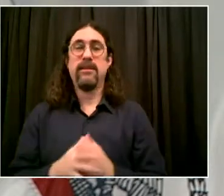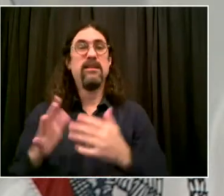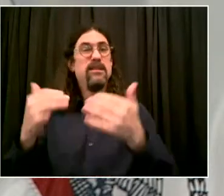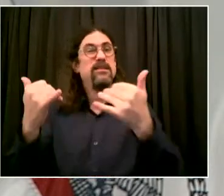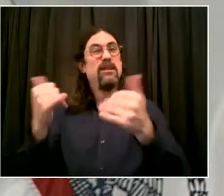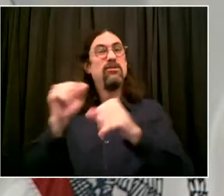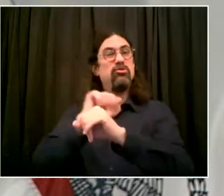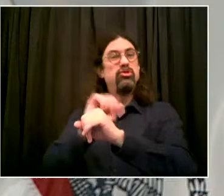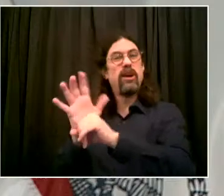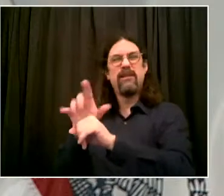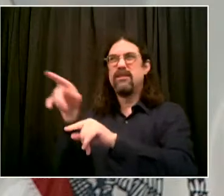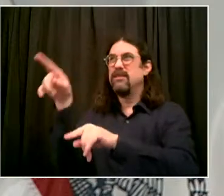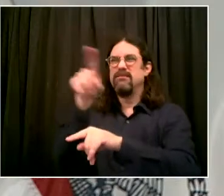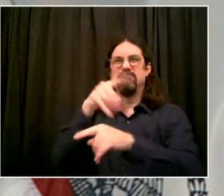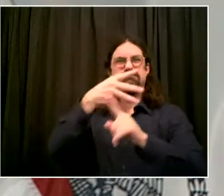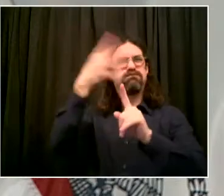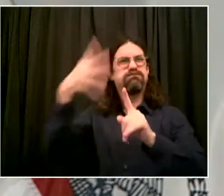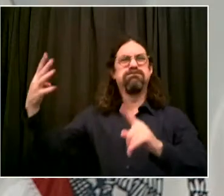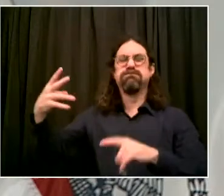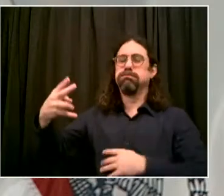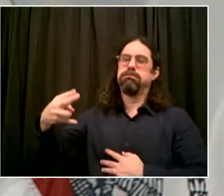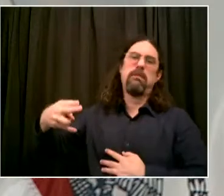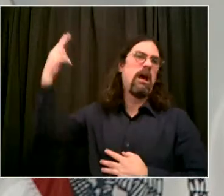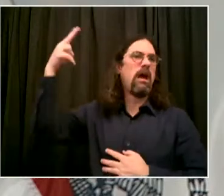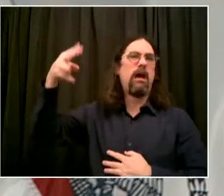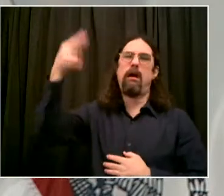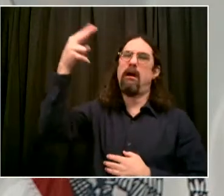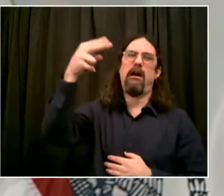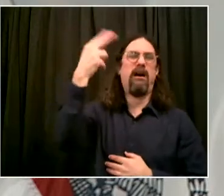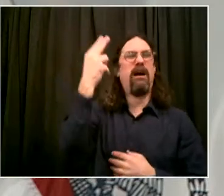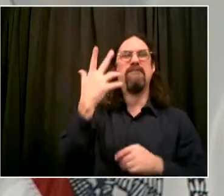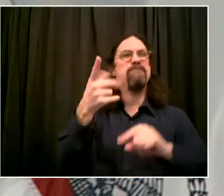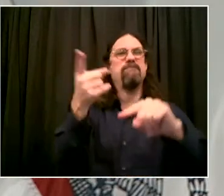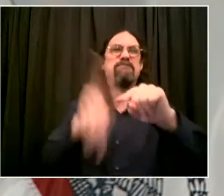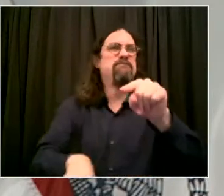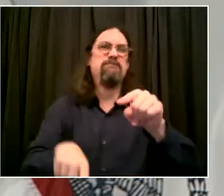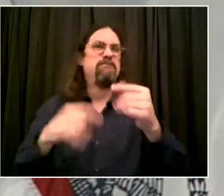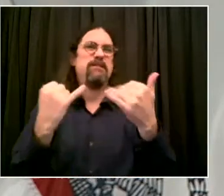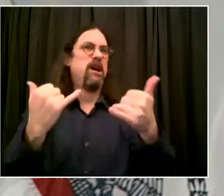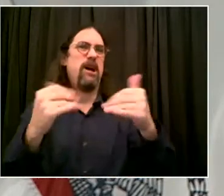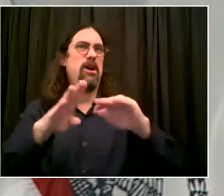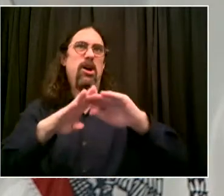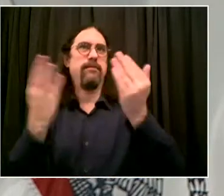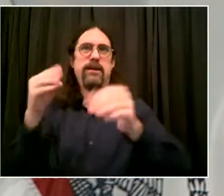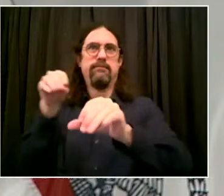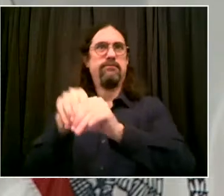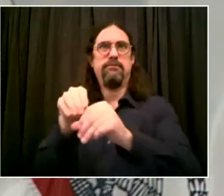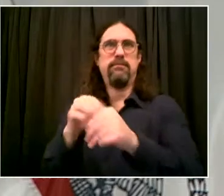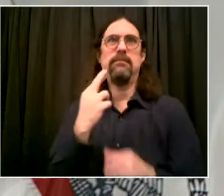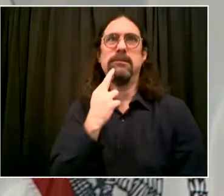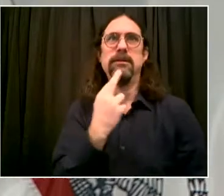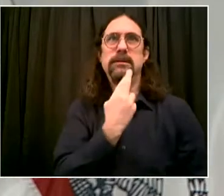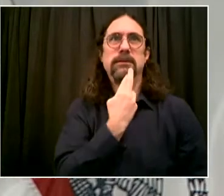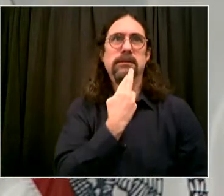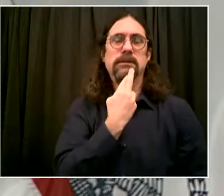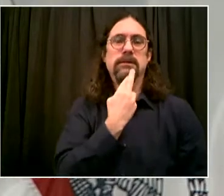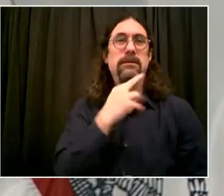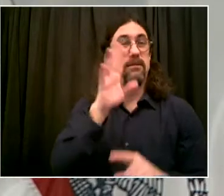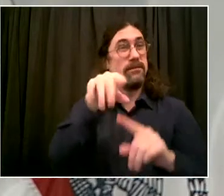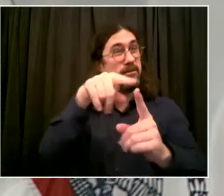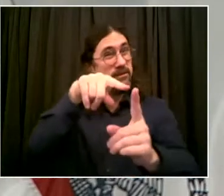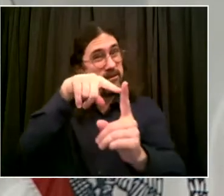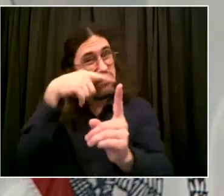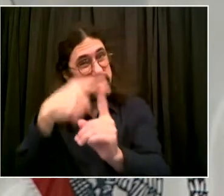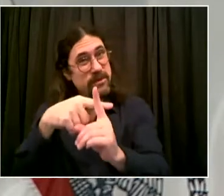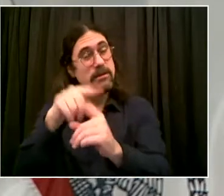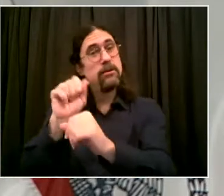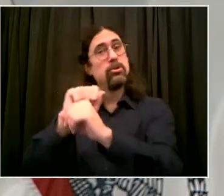ASCES IN THE